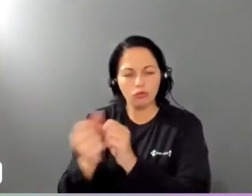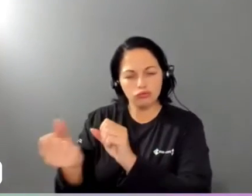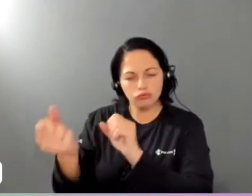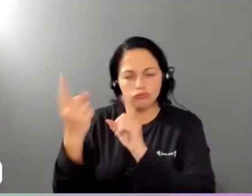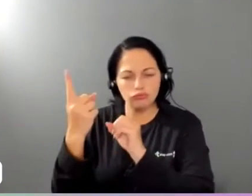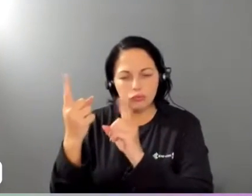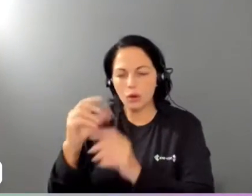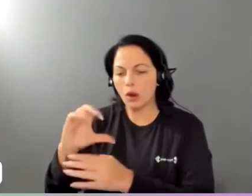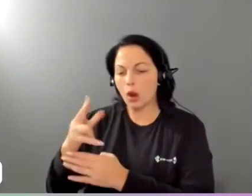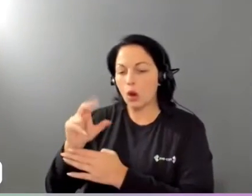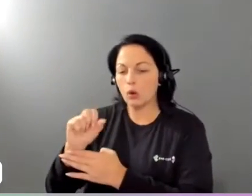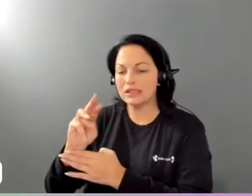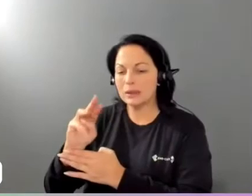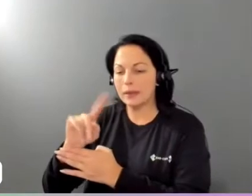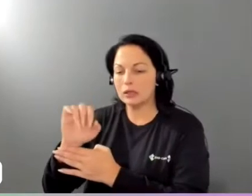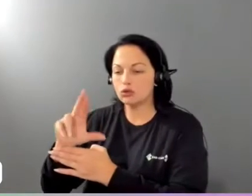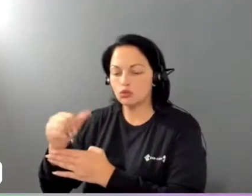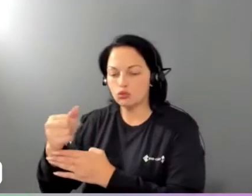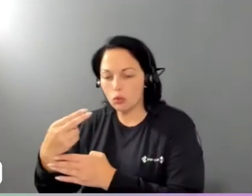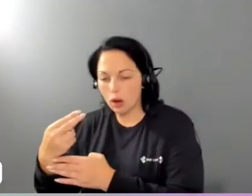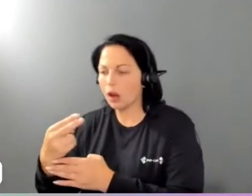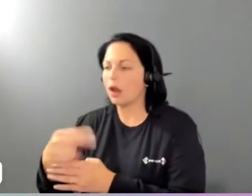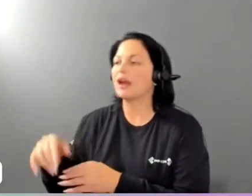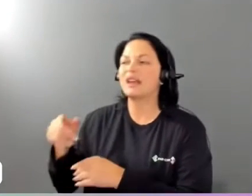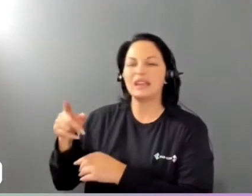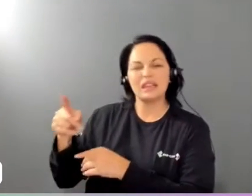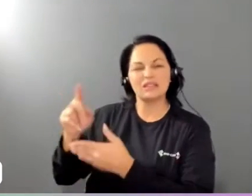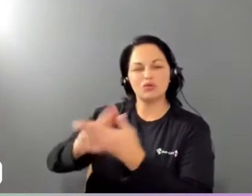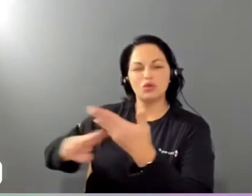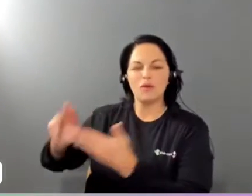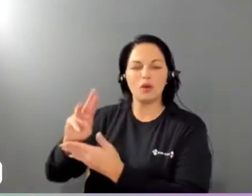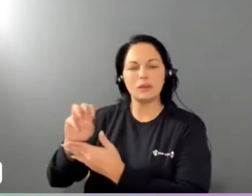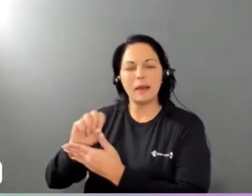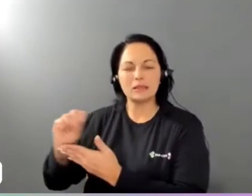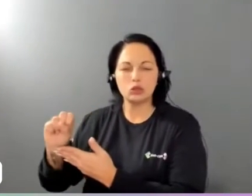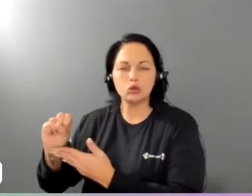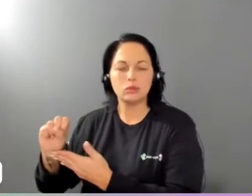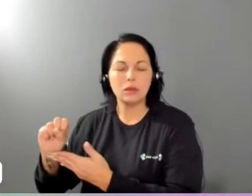bit surprising kind of -- brings these people together.